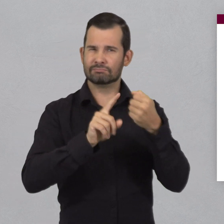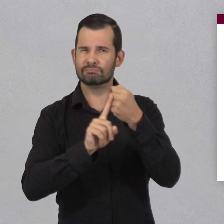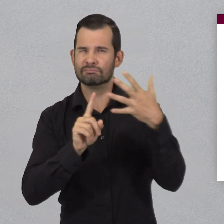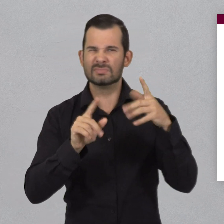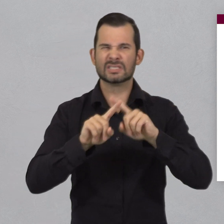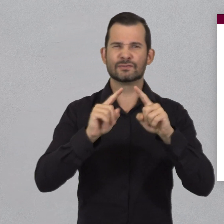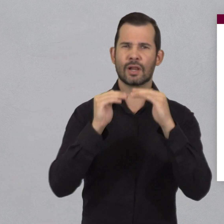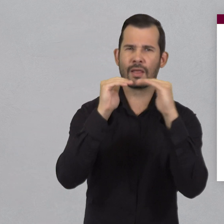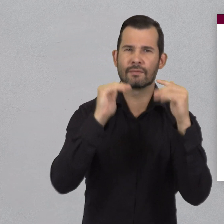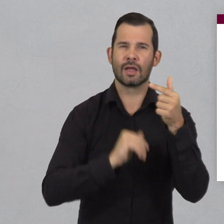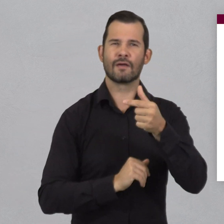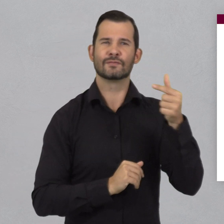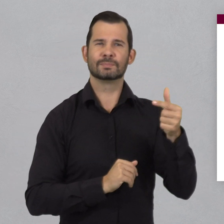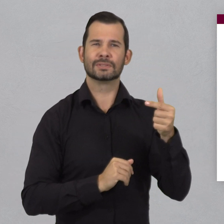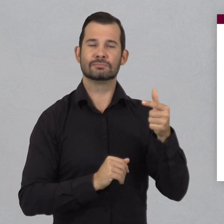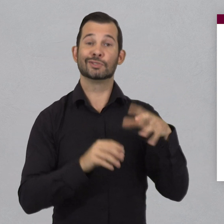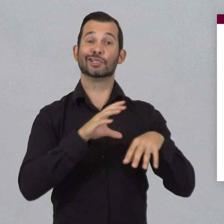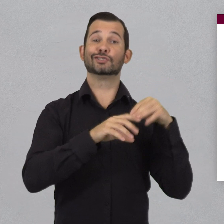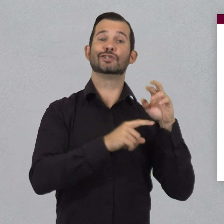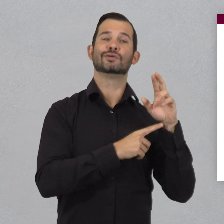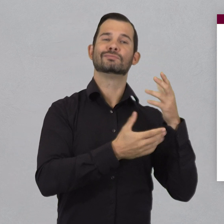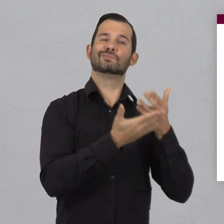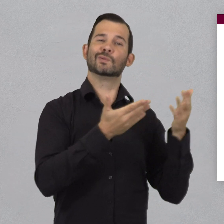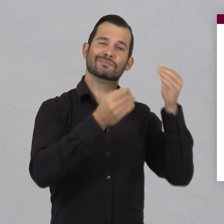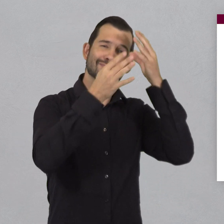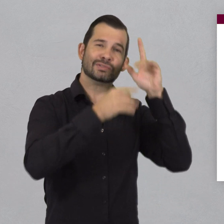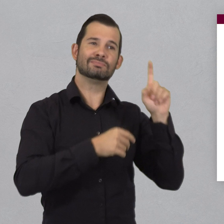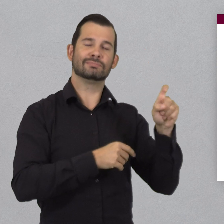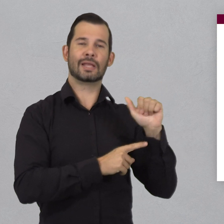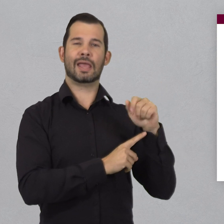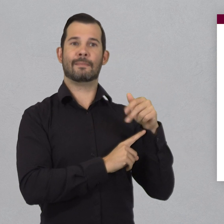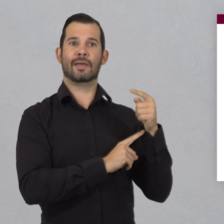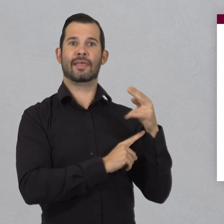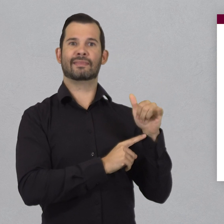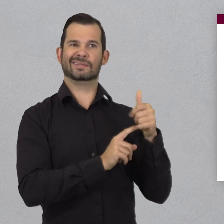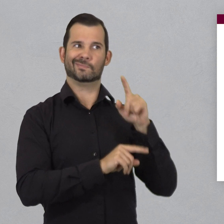the different levels of government. (External resource: Apathy is Boring)